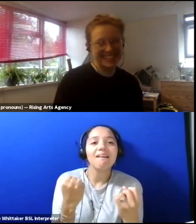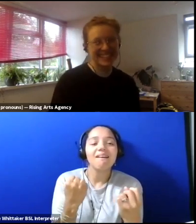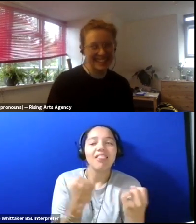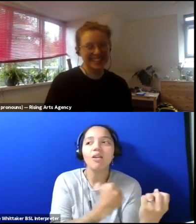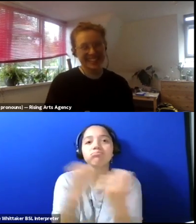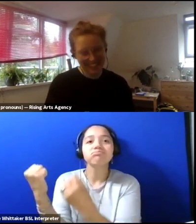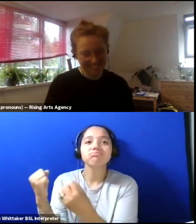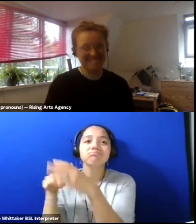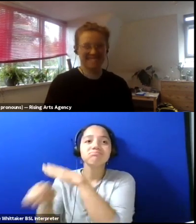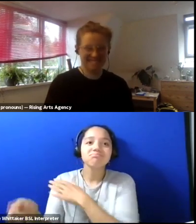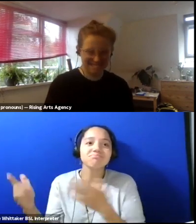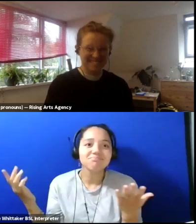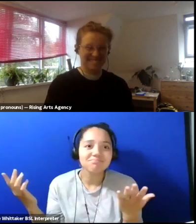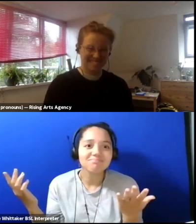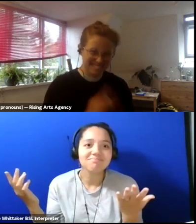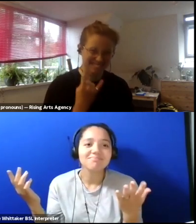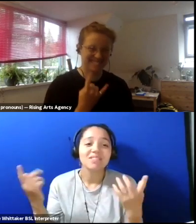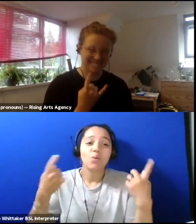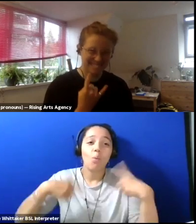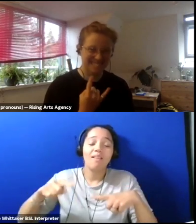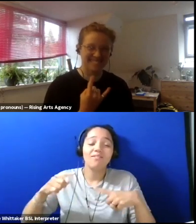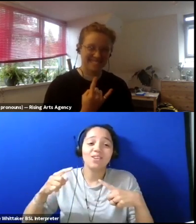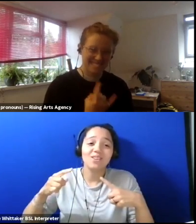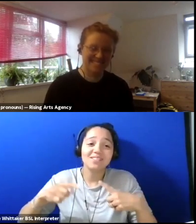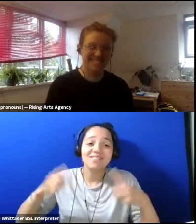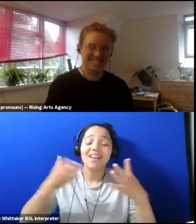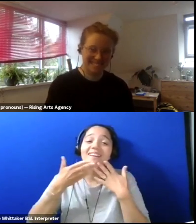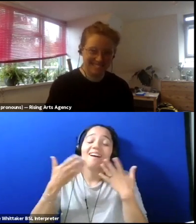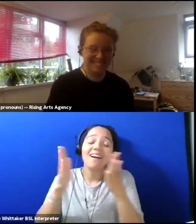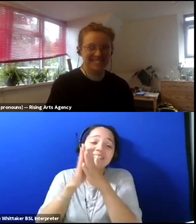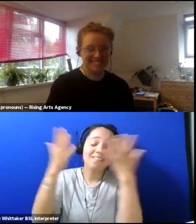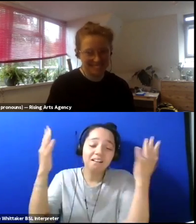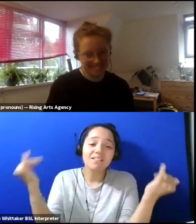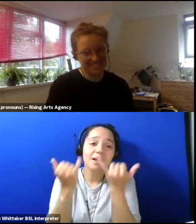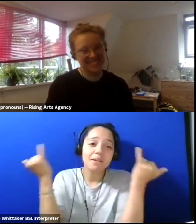And all of us just got really, really nice big celebration. Yeah nice one Eli.